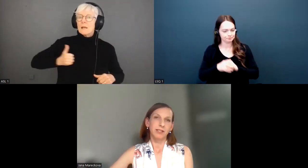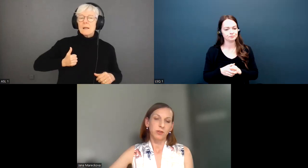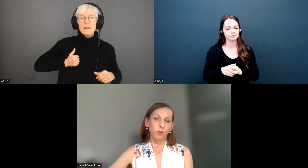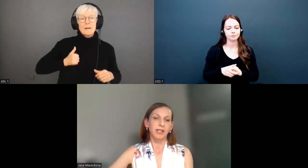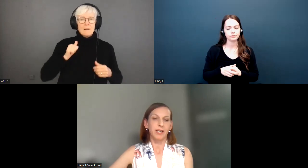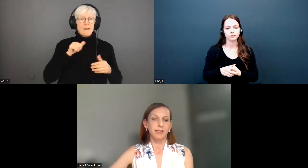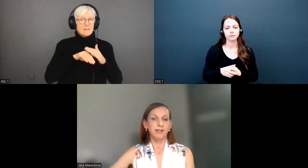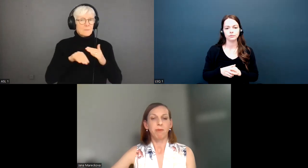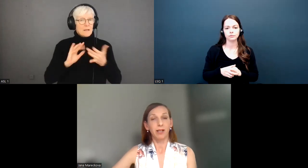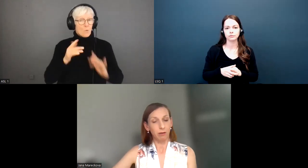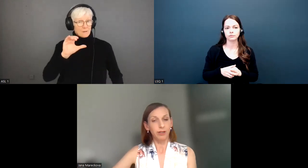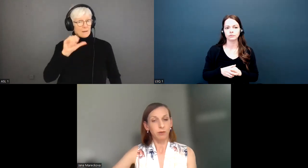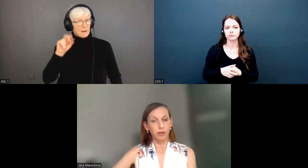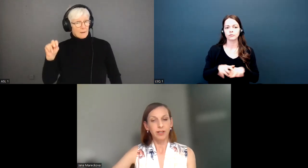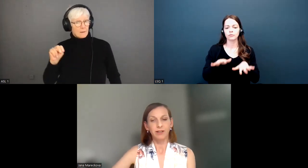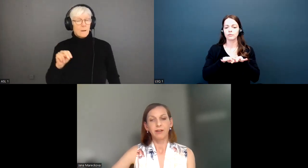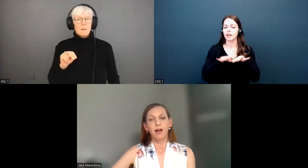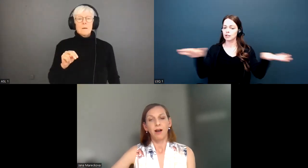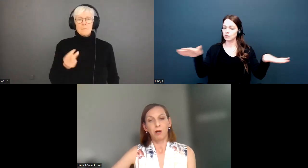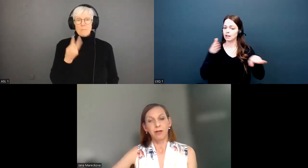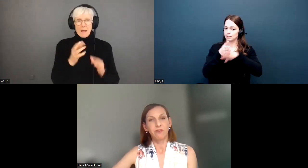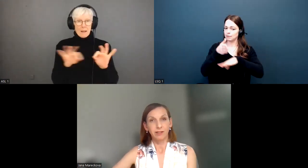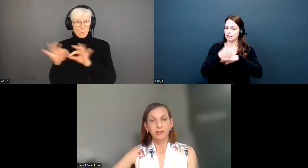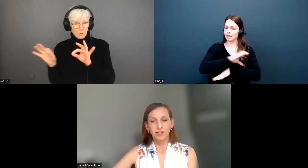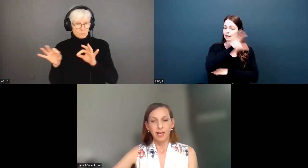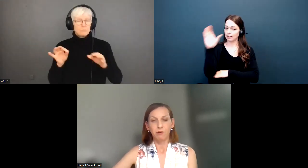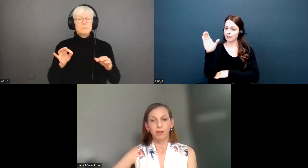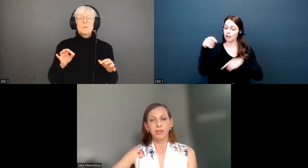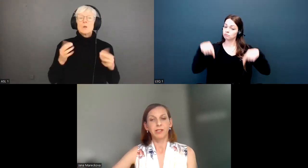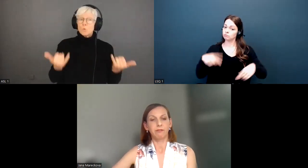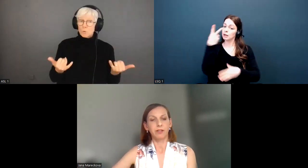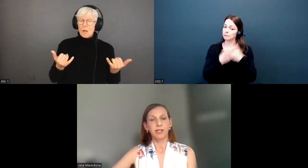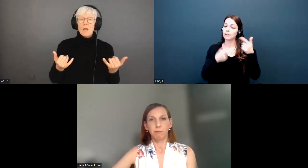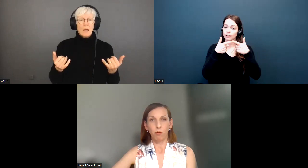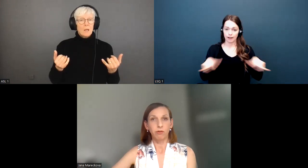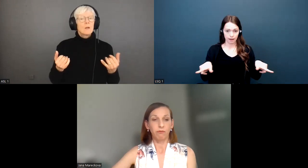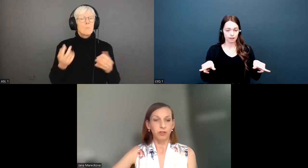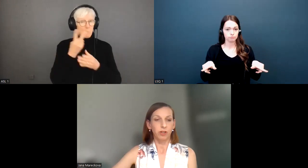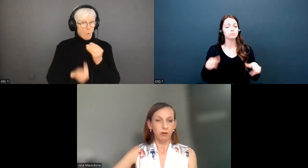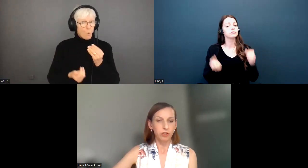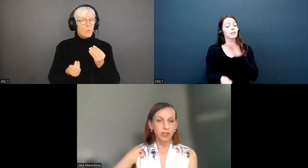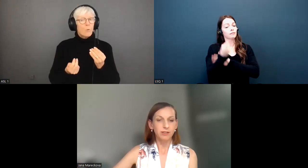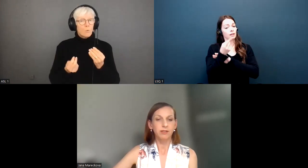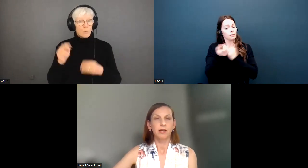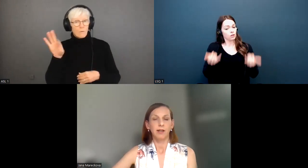Network is a bilingual network. Our event today will be delivered in both official languages